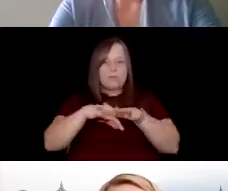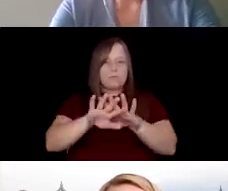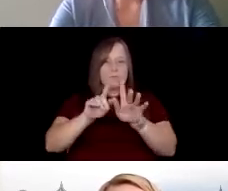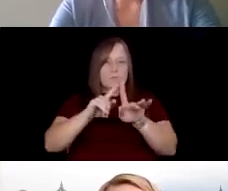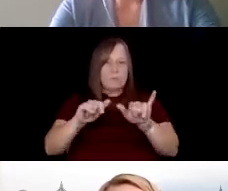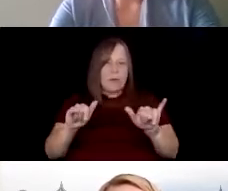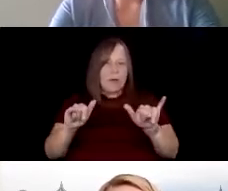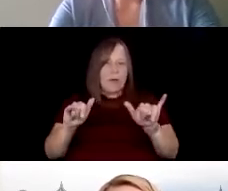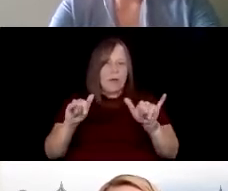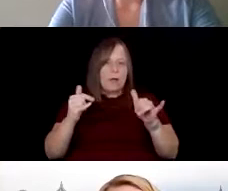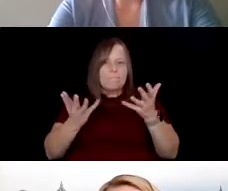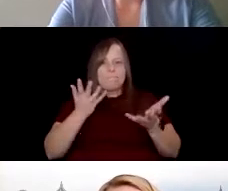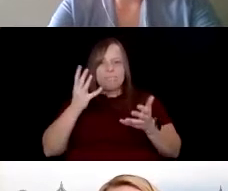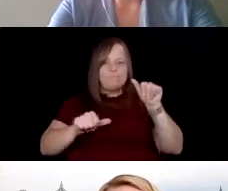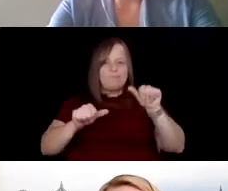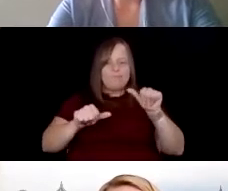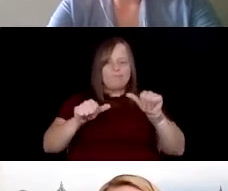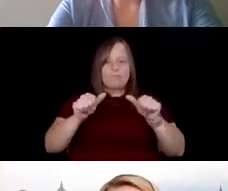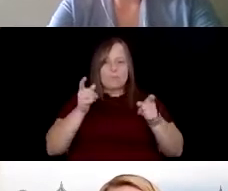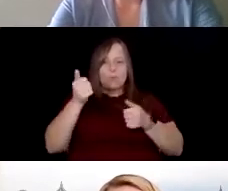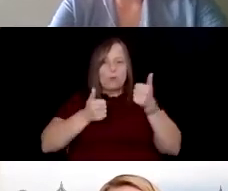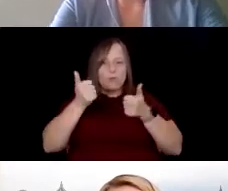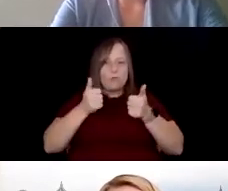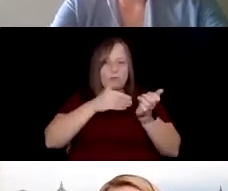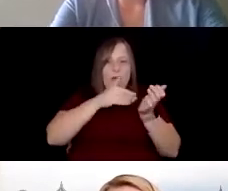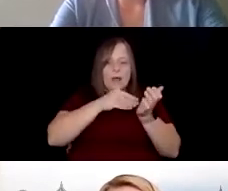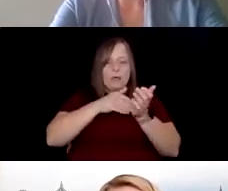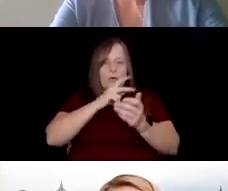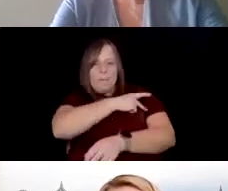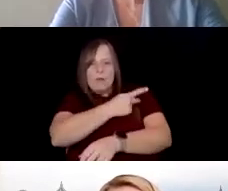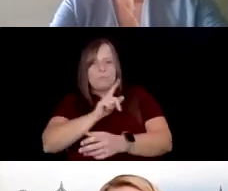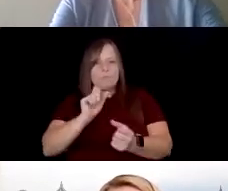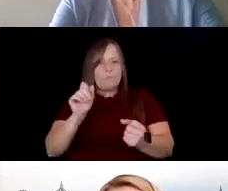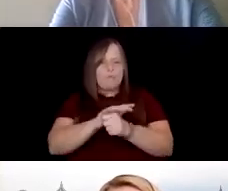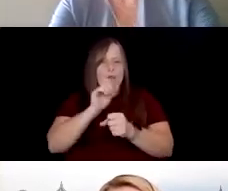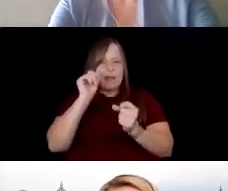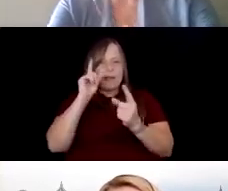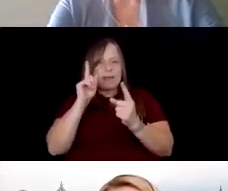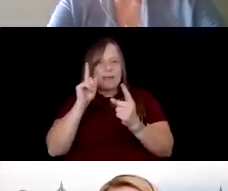and it makes it really problematic for doctors and for patients to fully understand. I apologize for the motorcycle noise in the background.